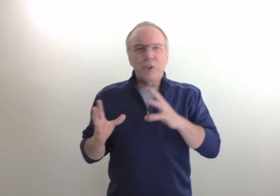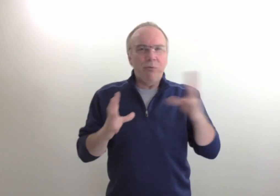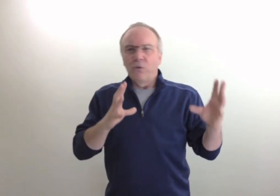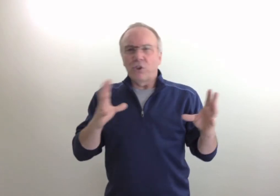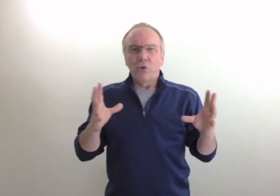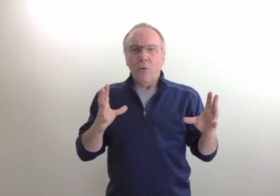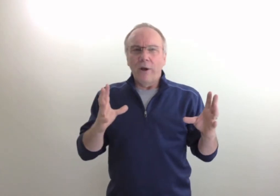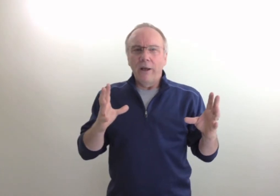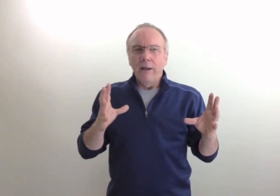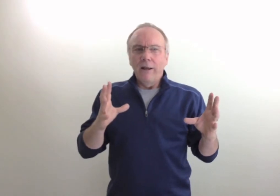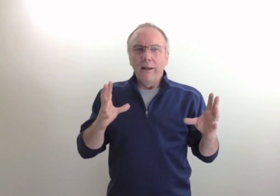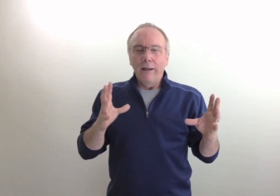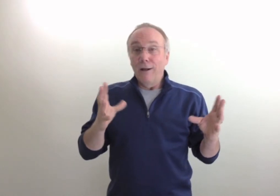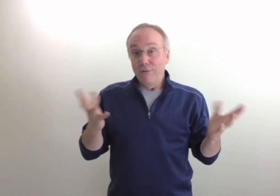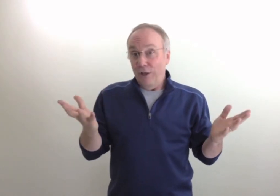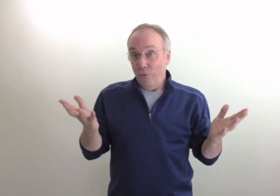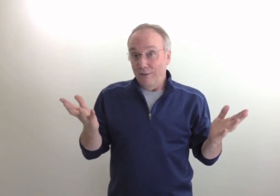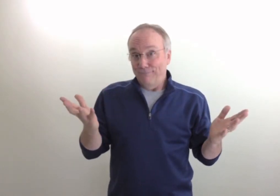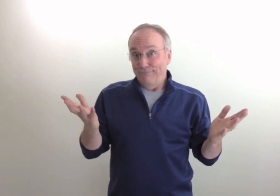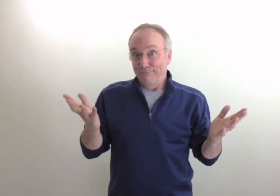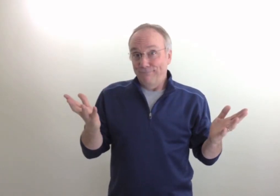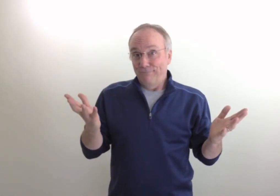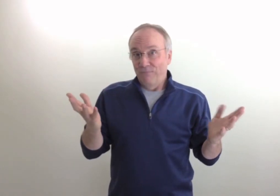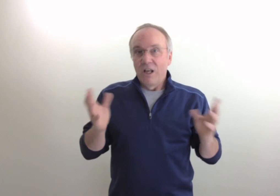ship through story and not even get wet!